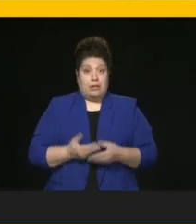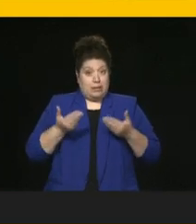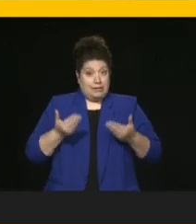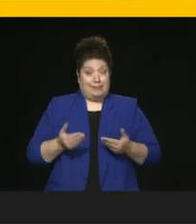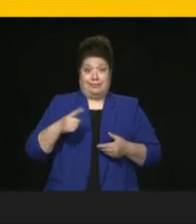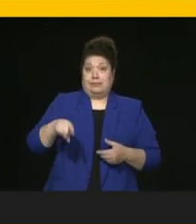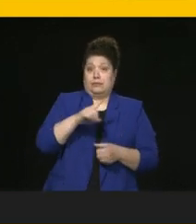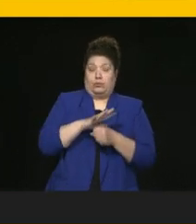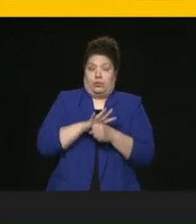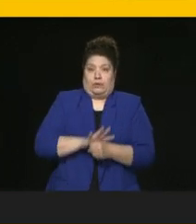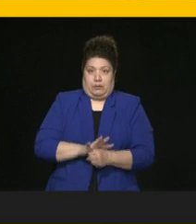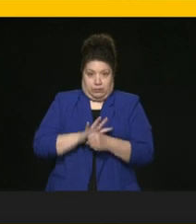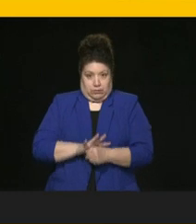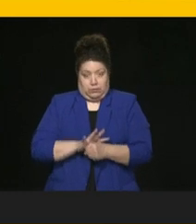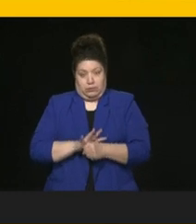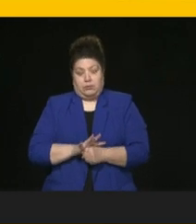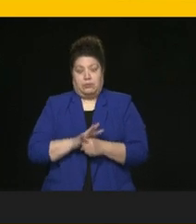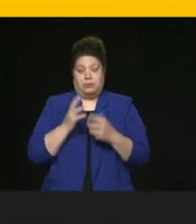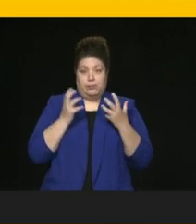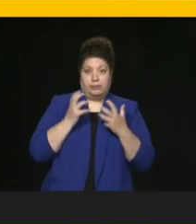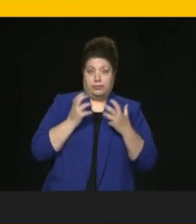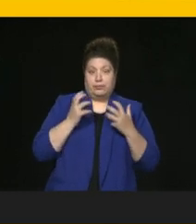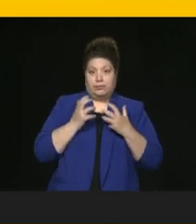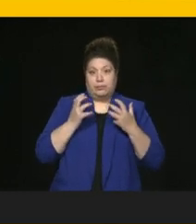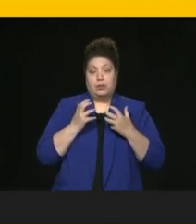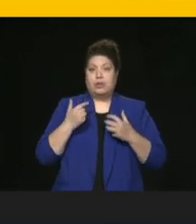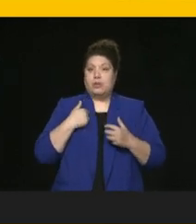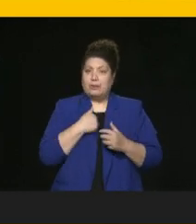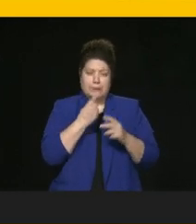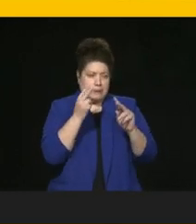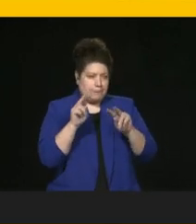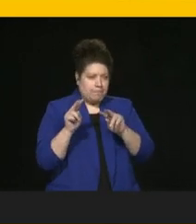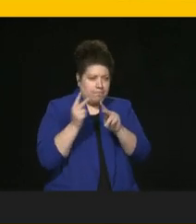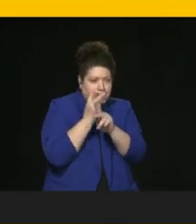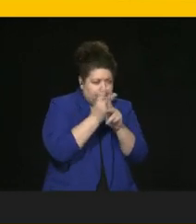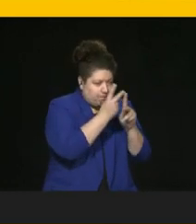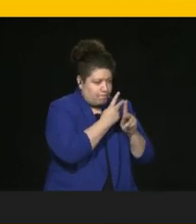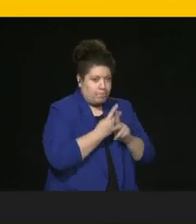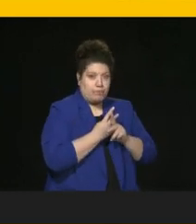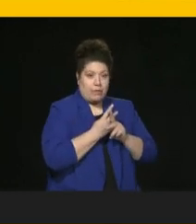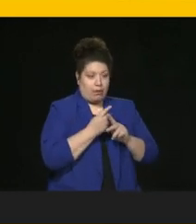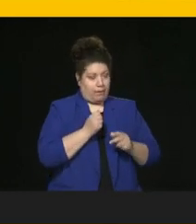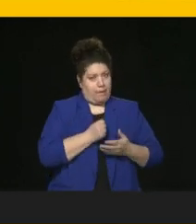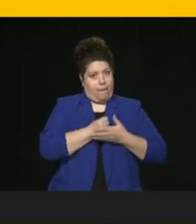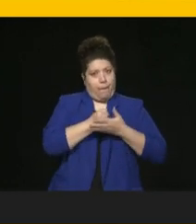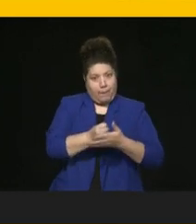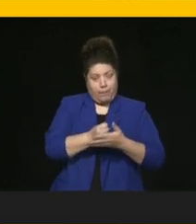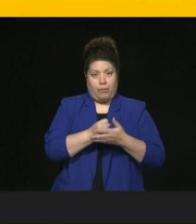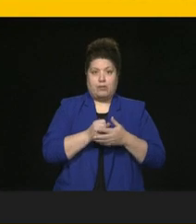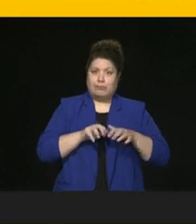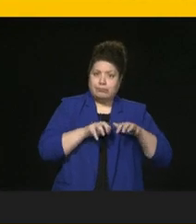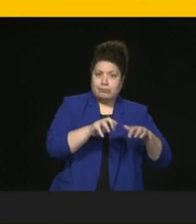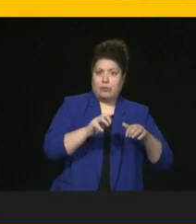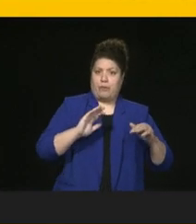Interpreter] WE KNOW THAT THIS IS A STRESSFUL TIME FOR MANY. WE WILL CONTINUE TO LOOK FOR